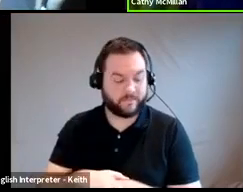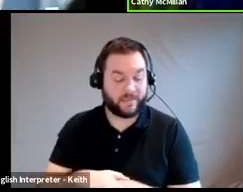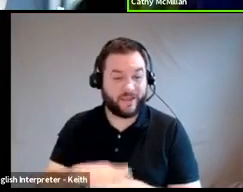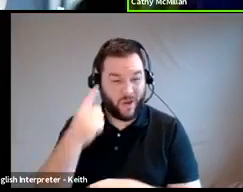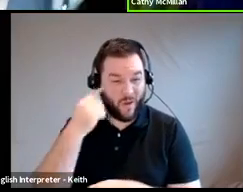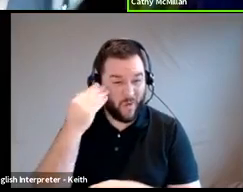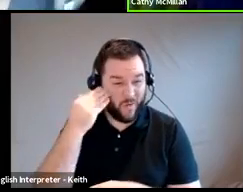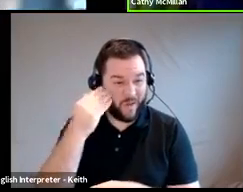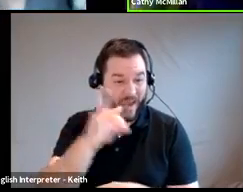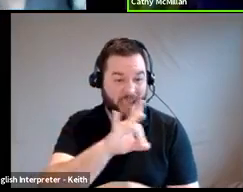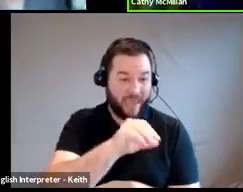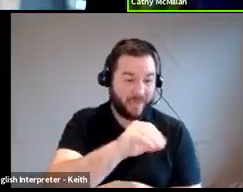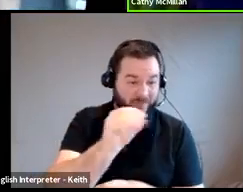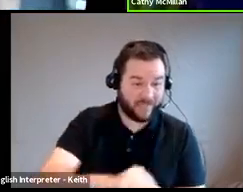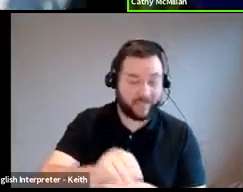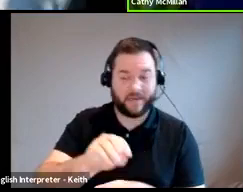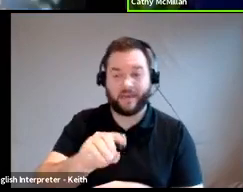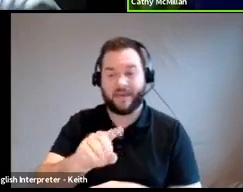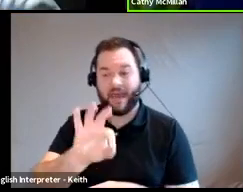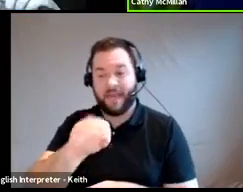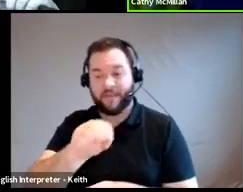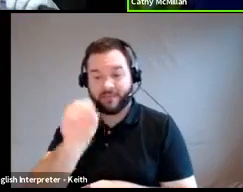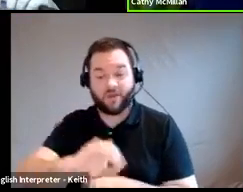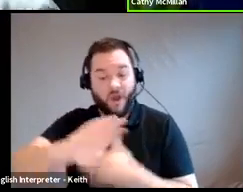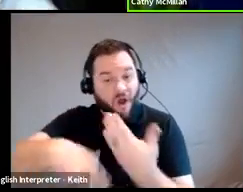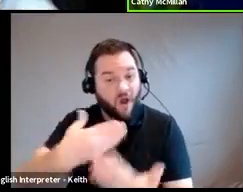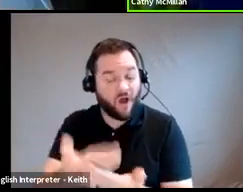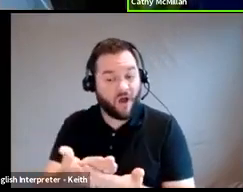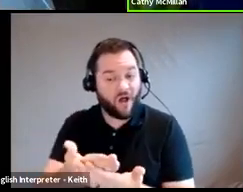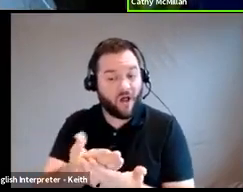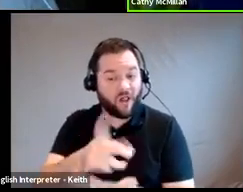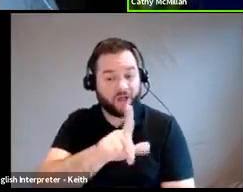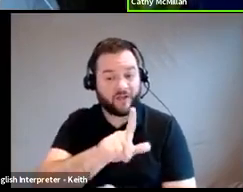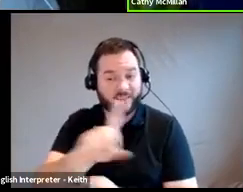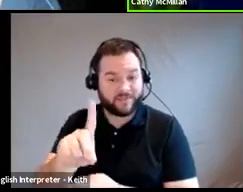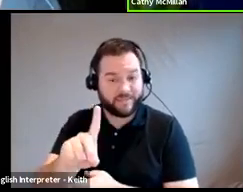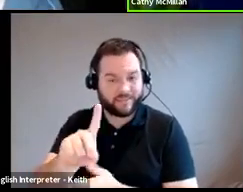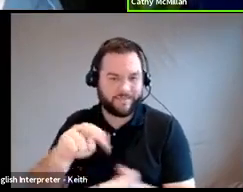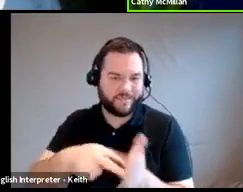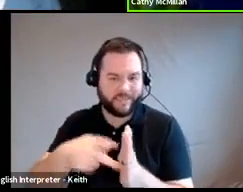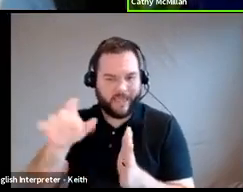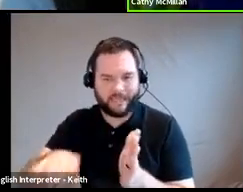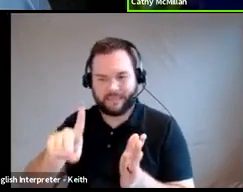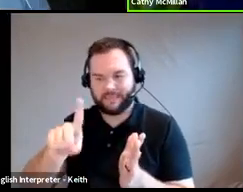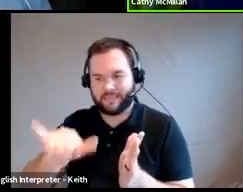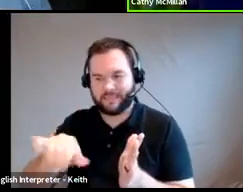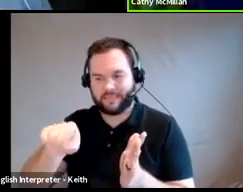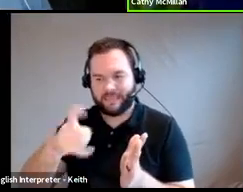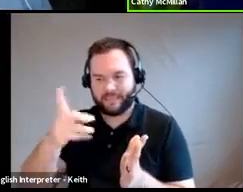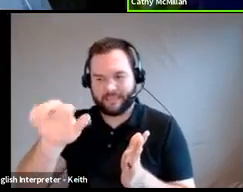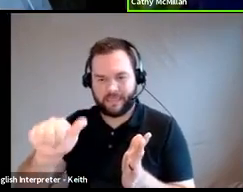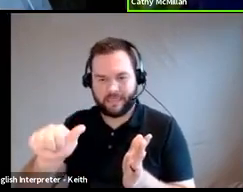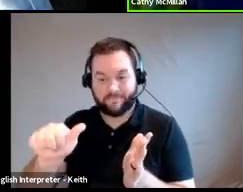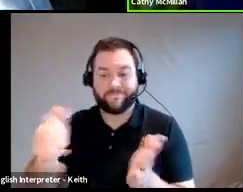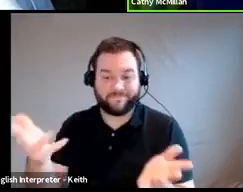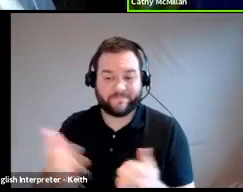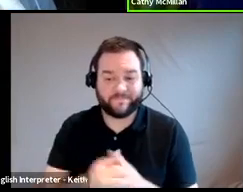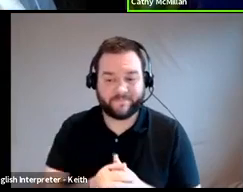I'm not sure if you know, but I'm not sure if you know, but 80 to 90% of all to 90% of all learning just to 90% of all learning disabilities are dyslexia and. nd so, I'm